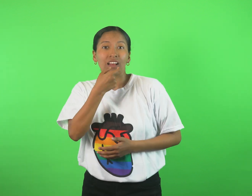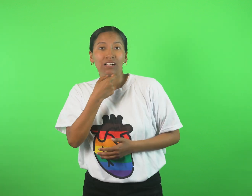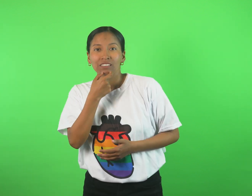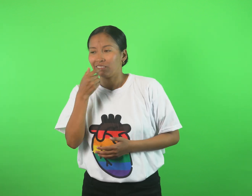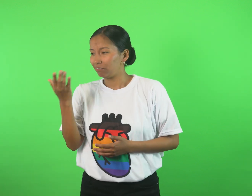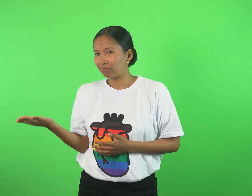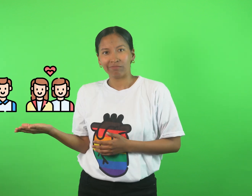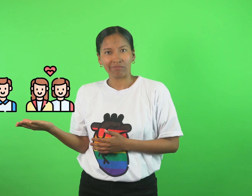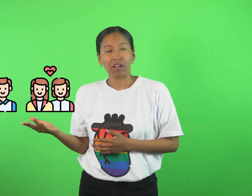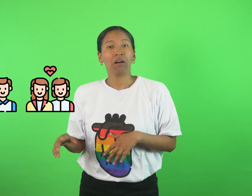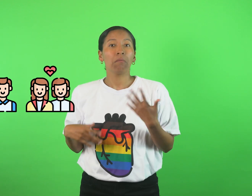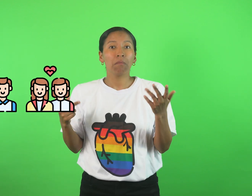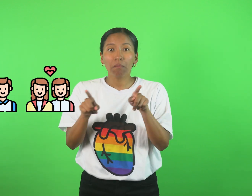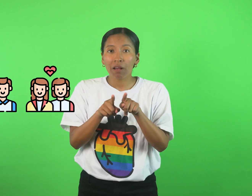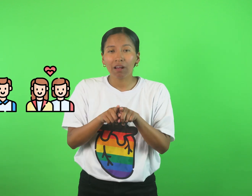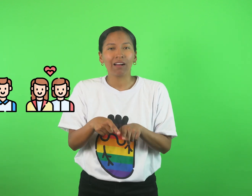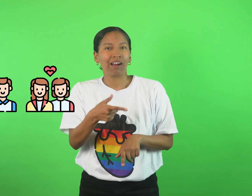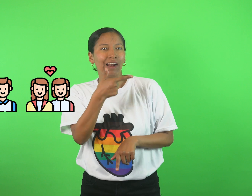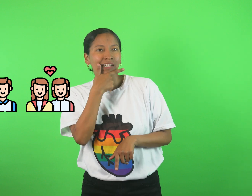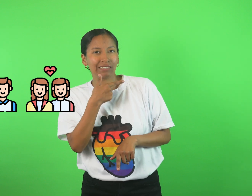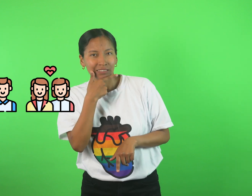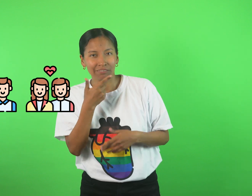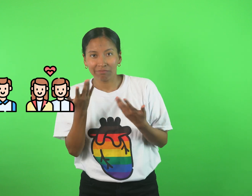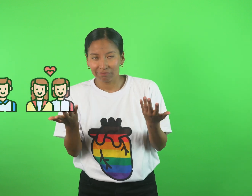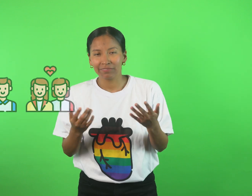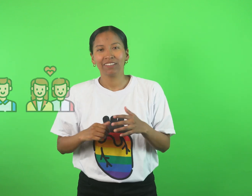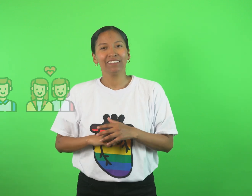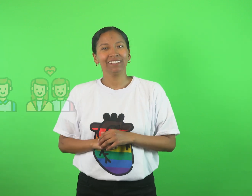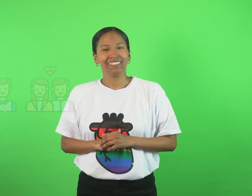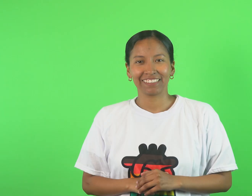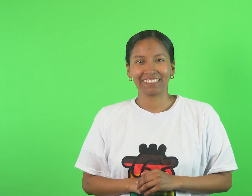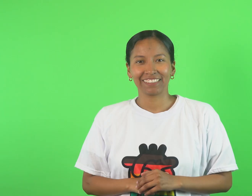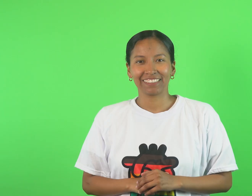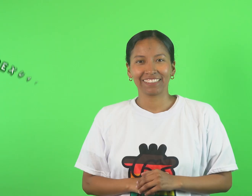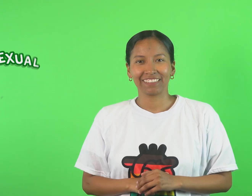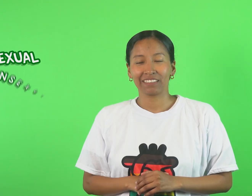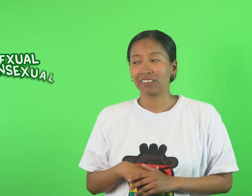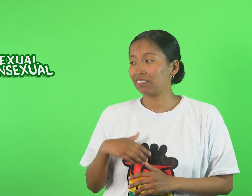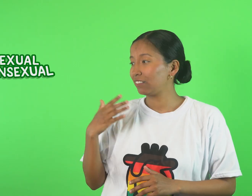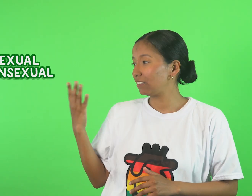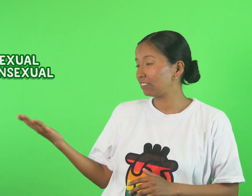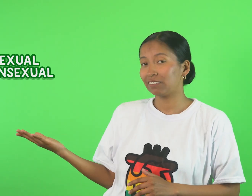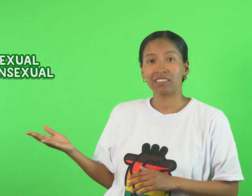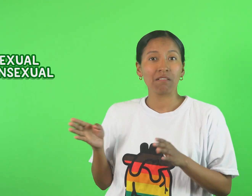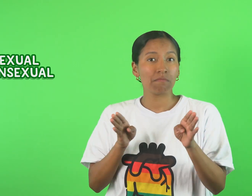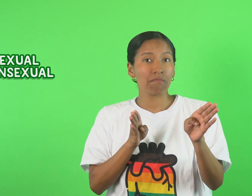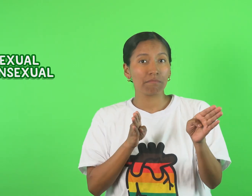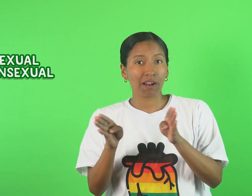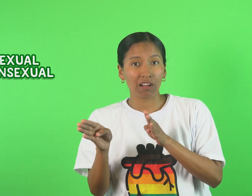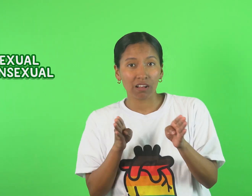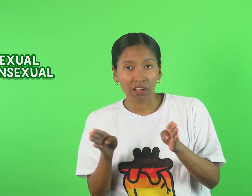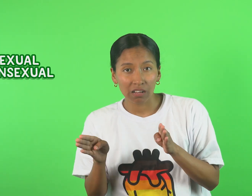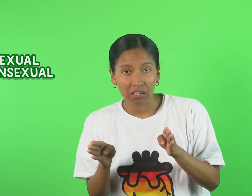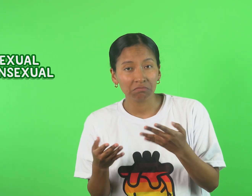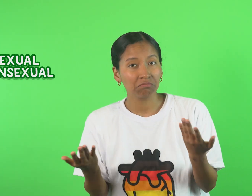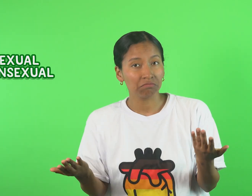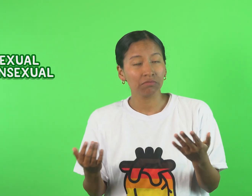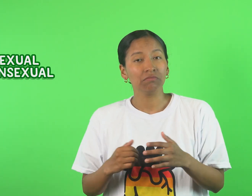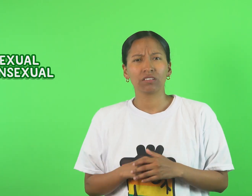as in the case of gays and lesbians. Bisexual or pansexual: